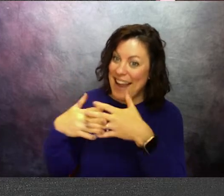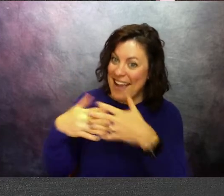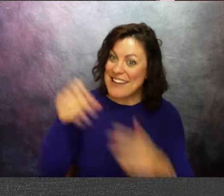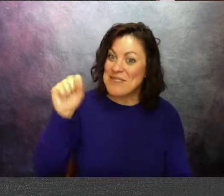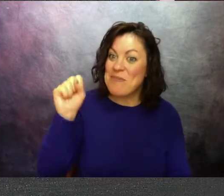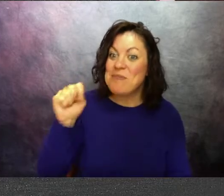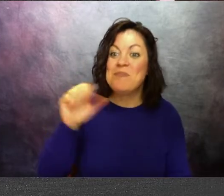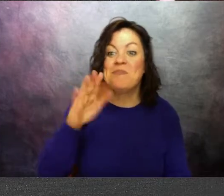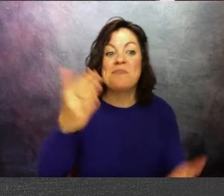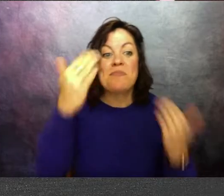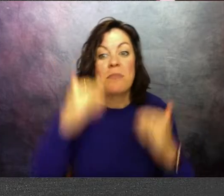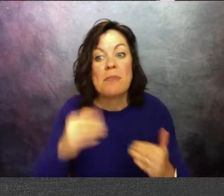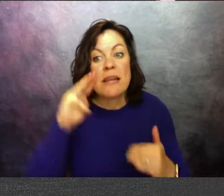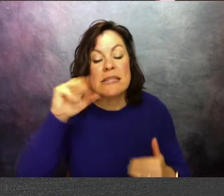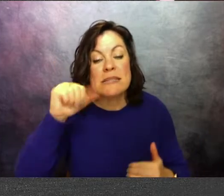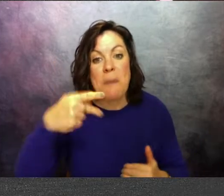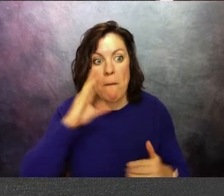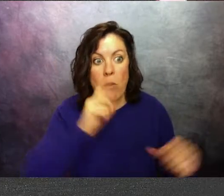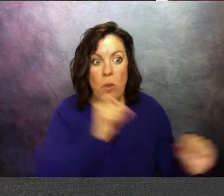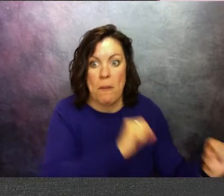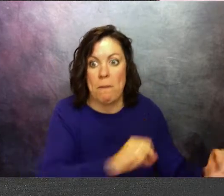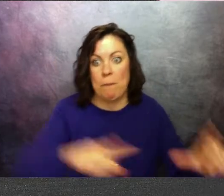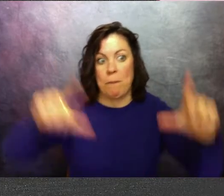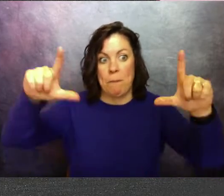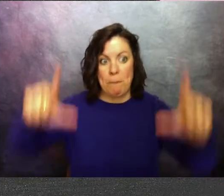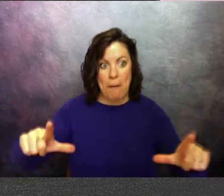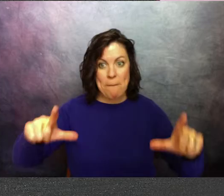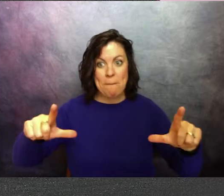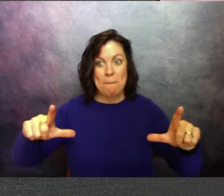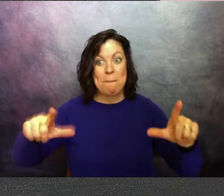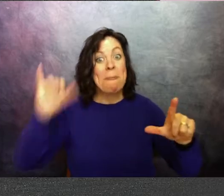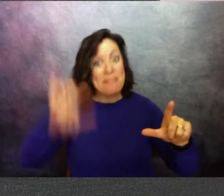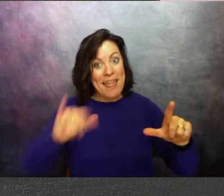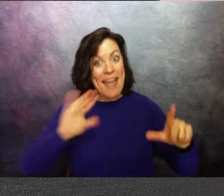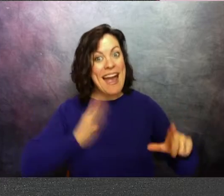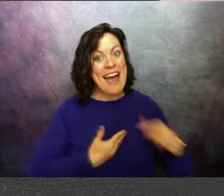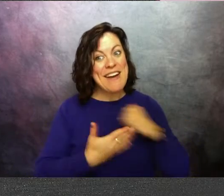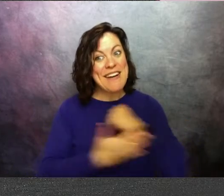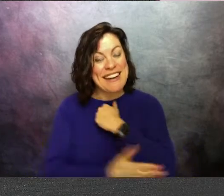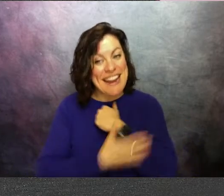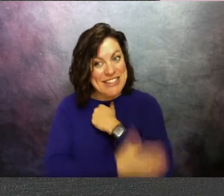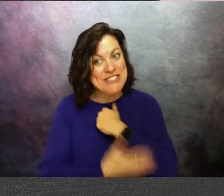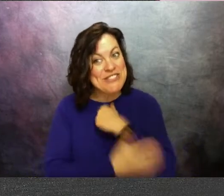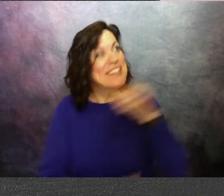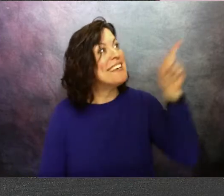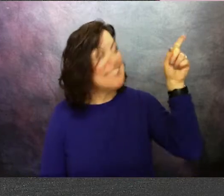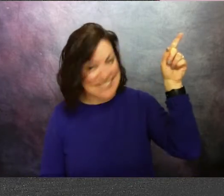Oh, it's going to be a map of the United States. Right. It's a map of the United States.